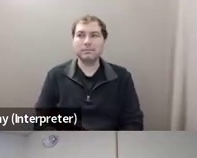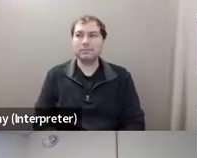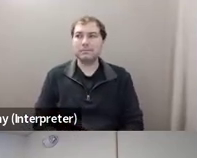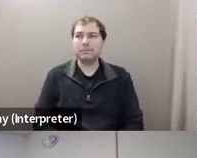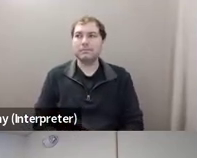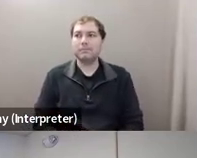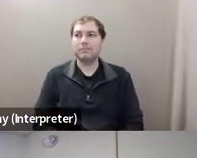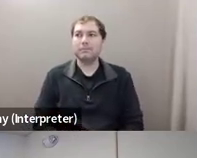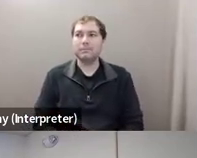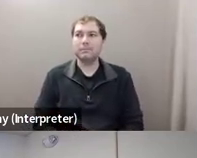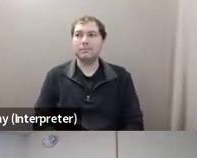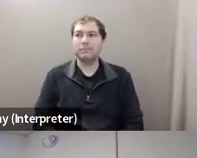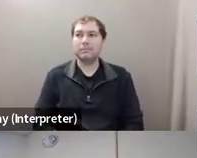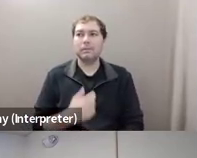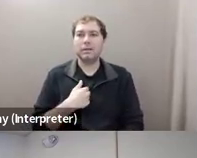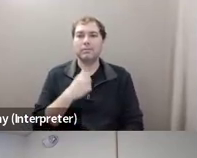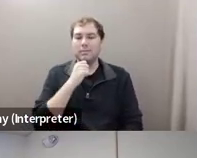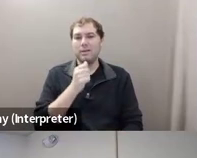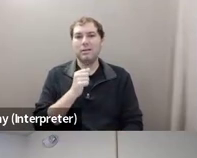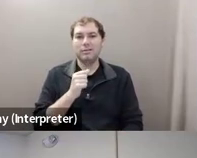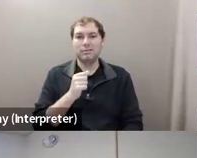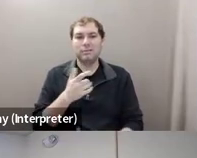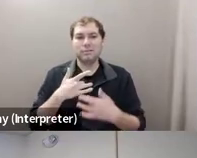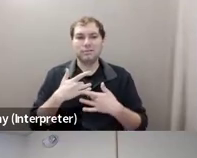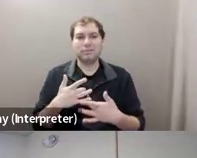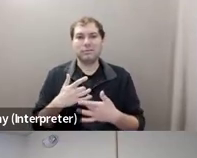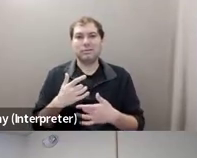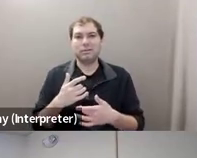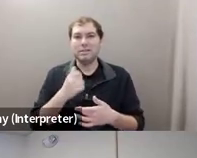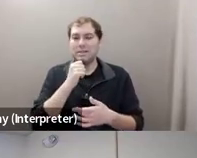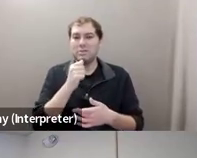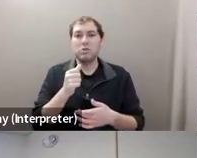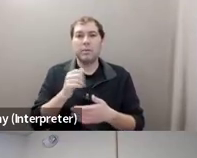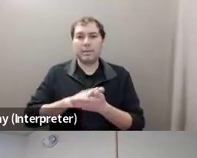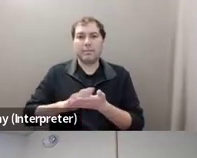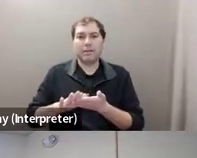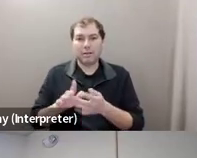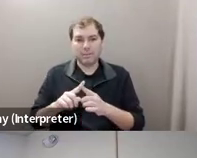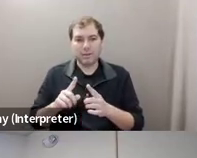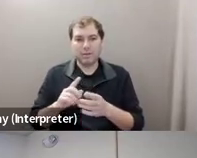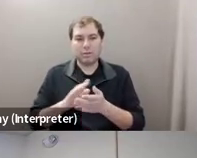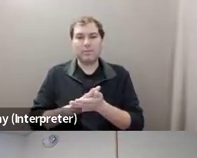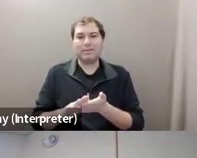Rebecca - APRIL: So I'm not necessarily asking about, you know, moving to impolite. But when politeness doesn't work, where do we go?